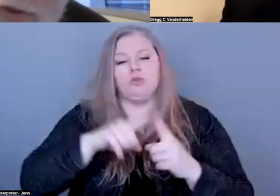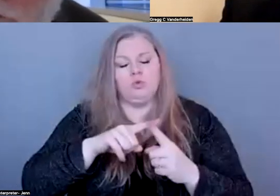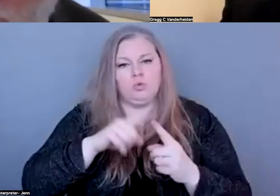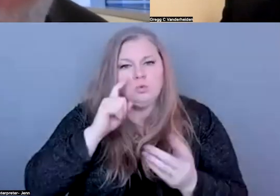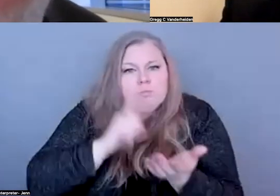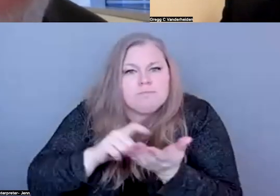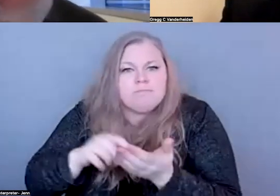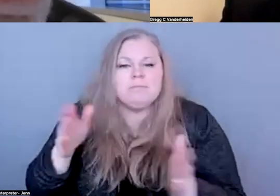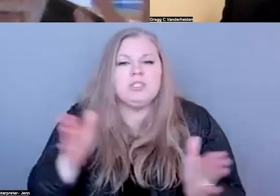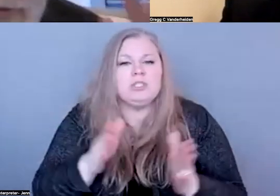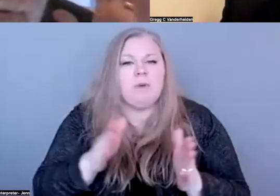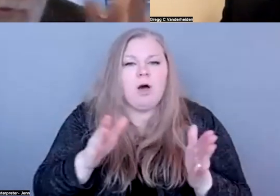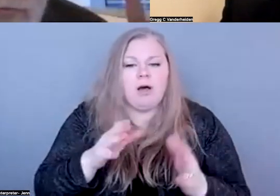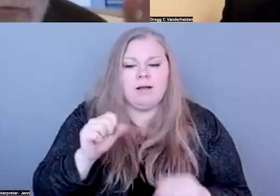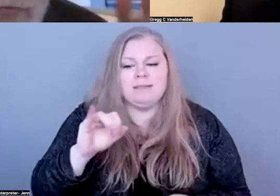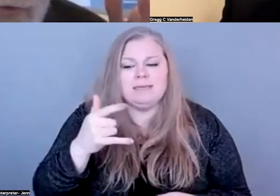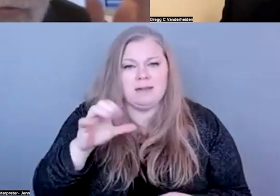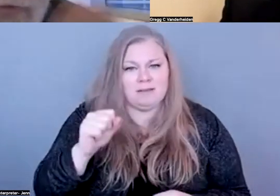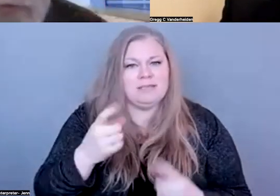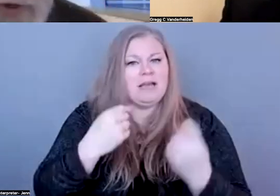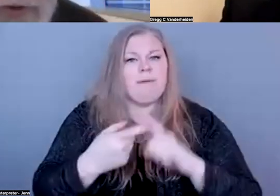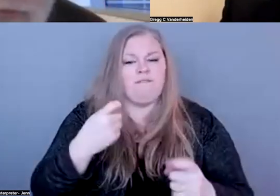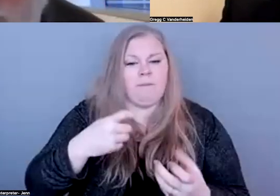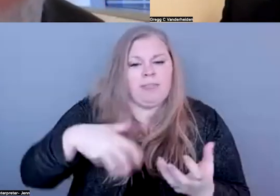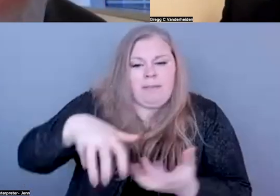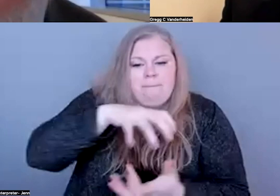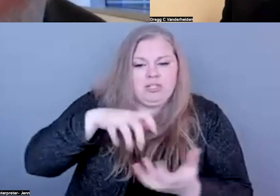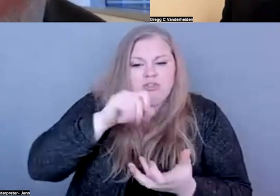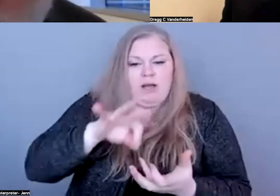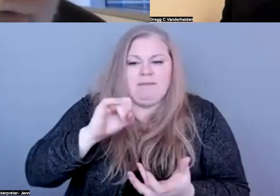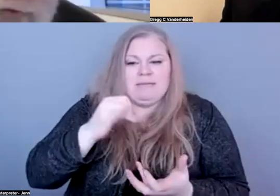weak signals coming from the mixture of signals in the brain -- the point that was made is that